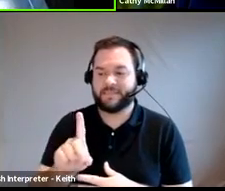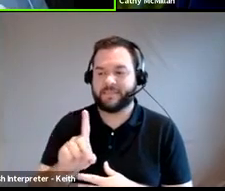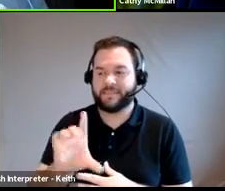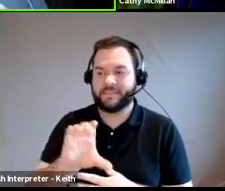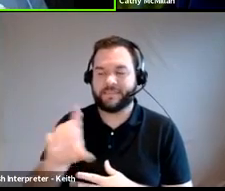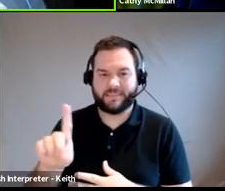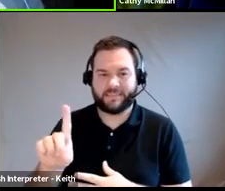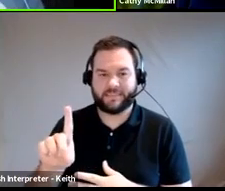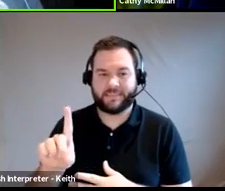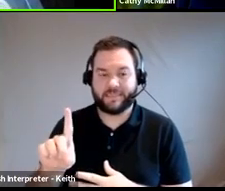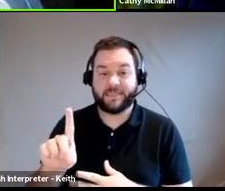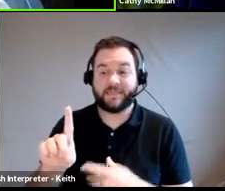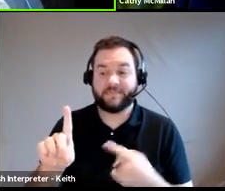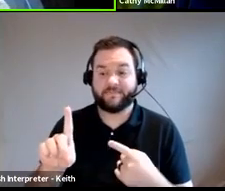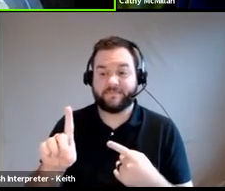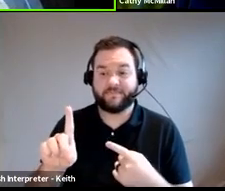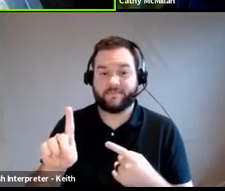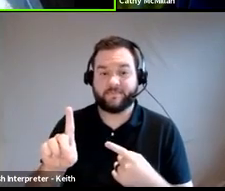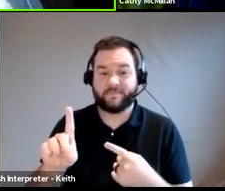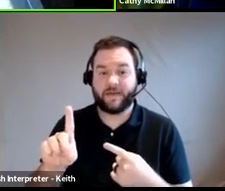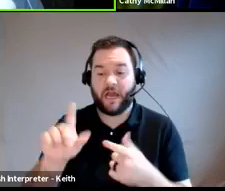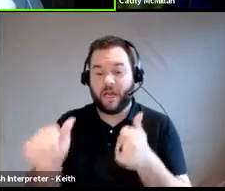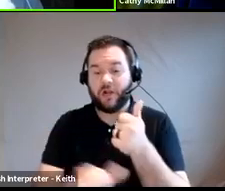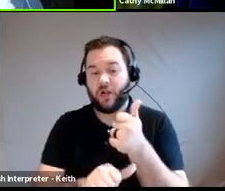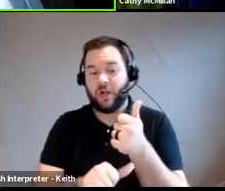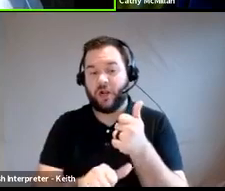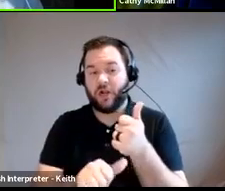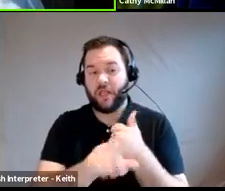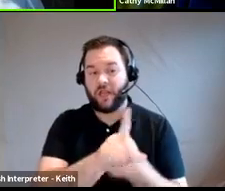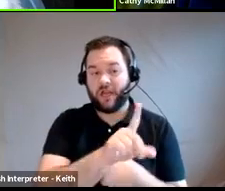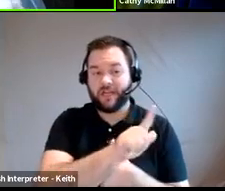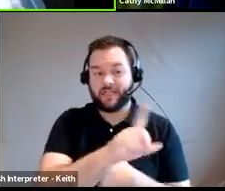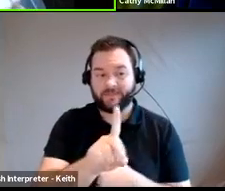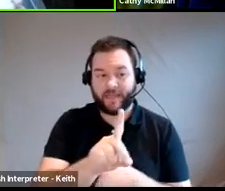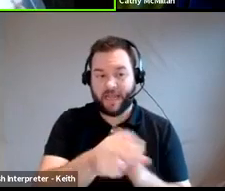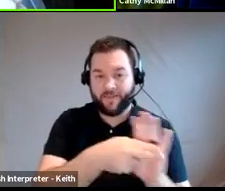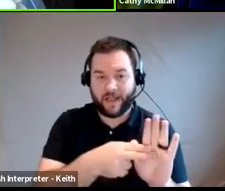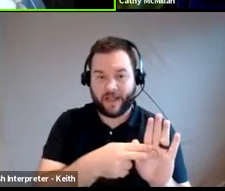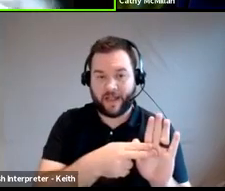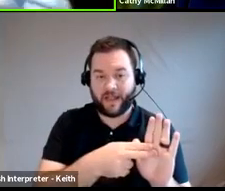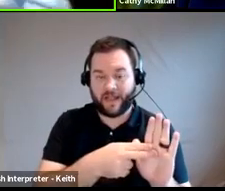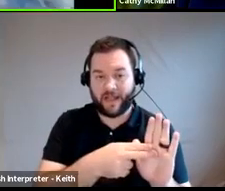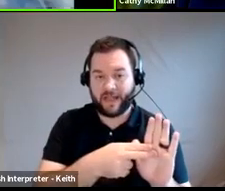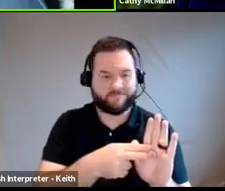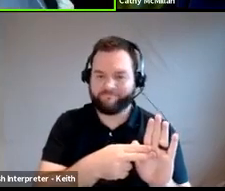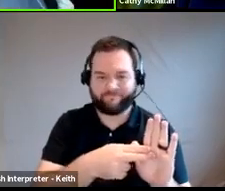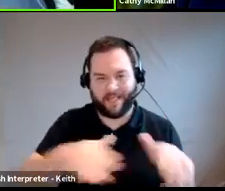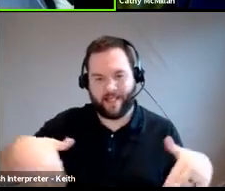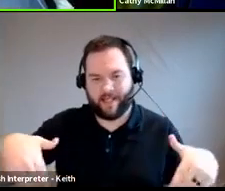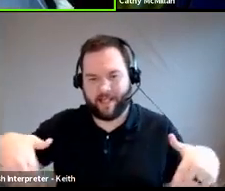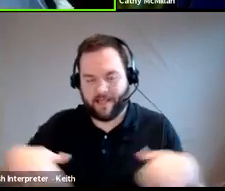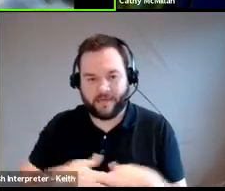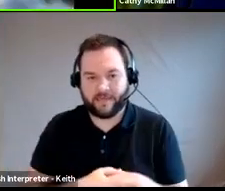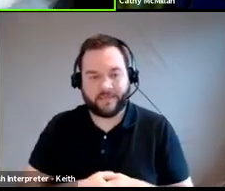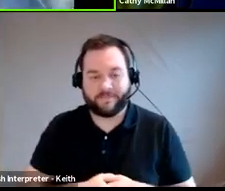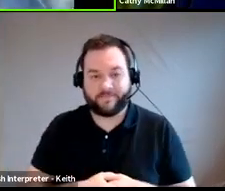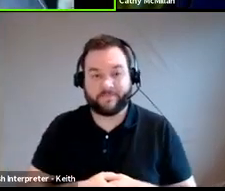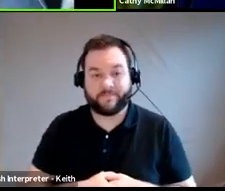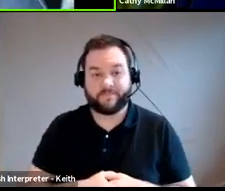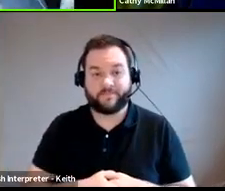I just also want to Clarify to is that DcD or dyspraxia is that DcD or dyspraxia is not. under under the label of learning disabilities, with the disabilities, with the school.